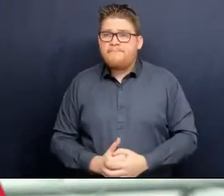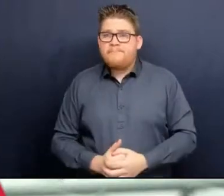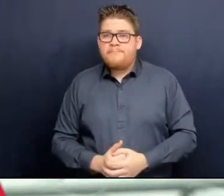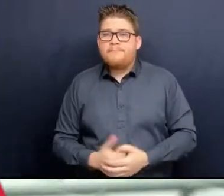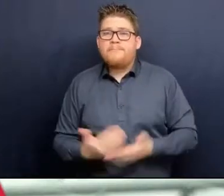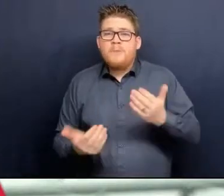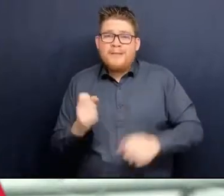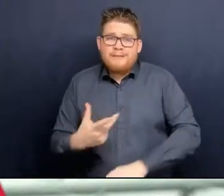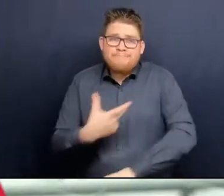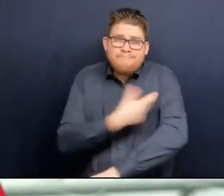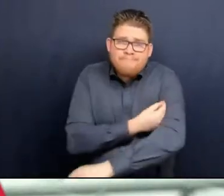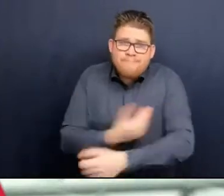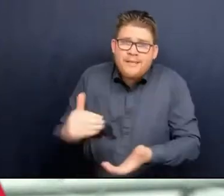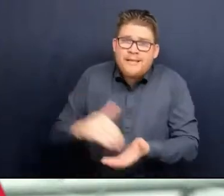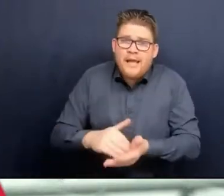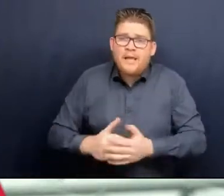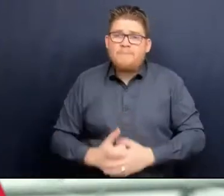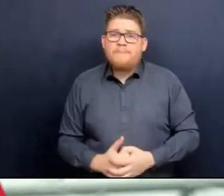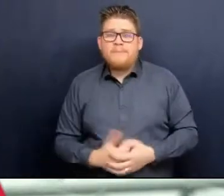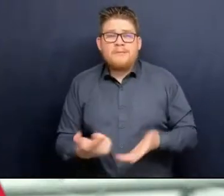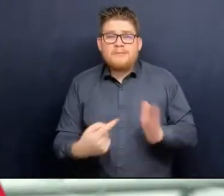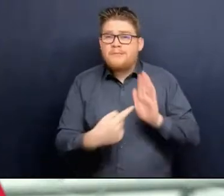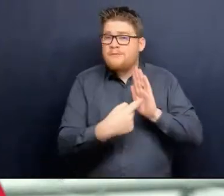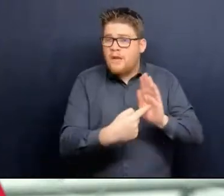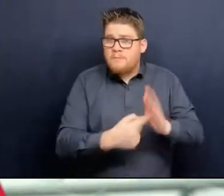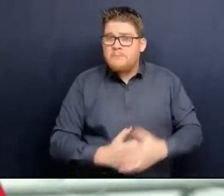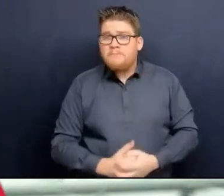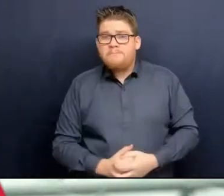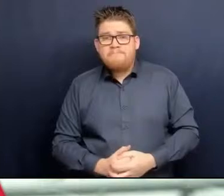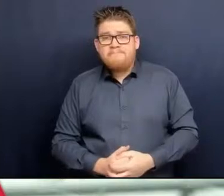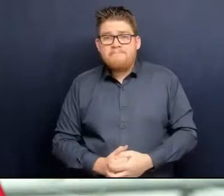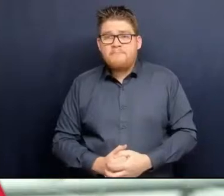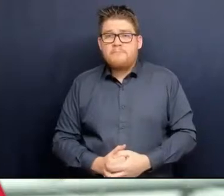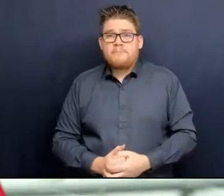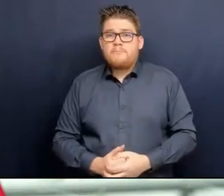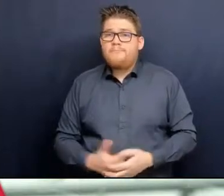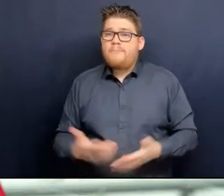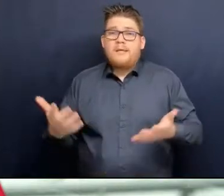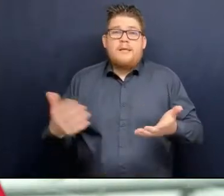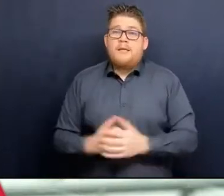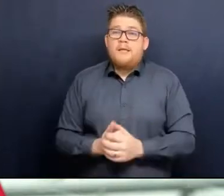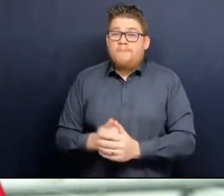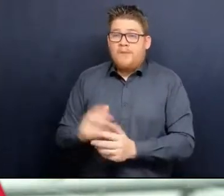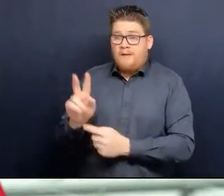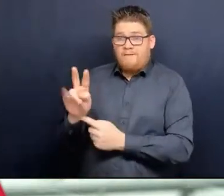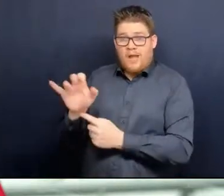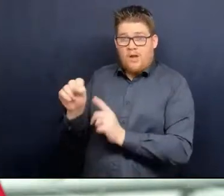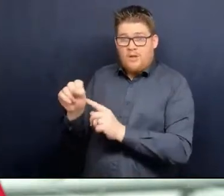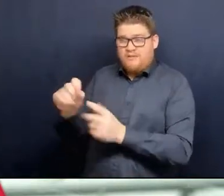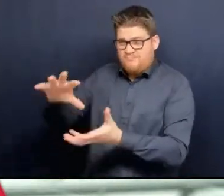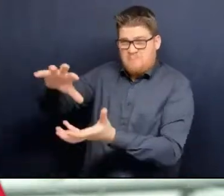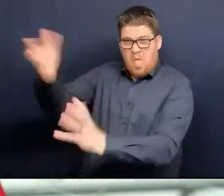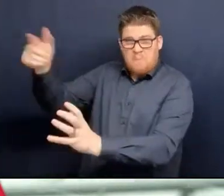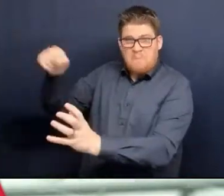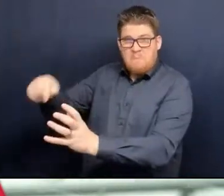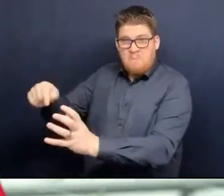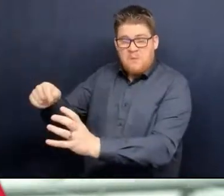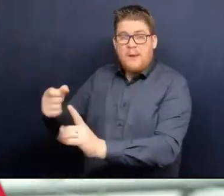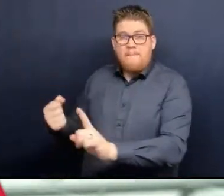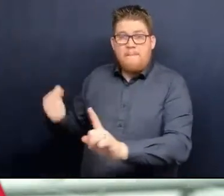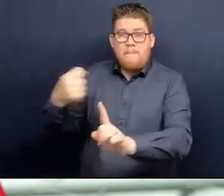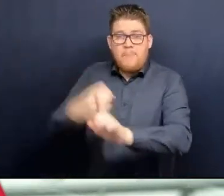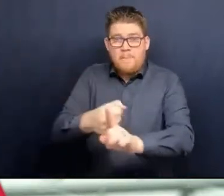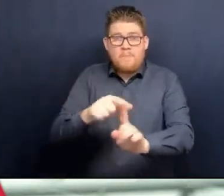through this is. Is a different